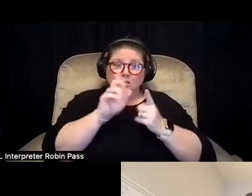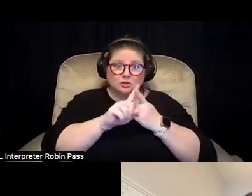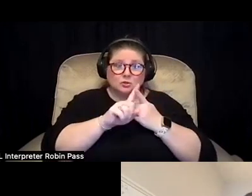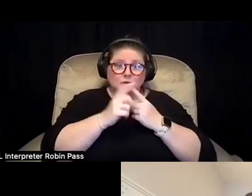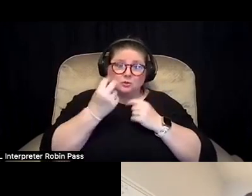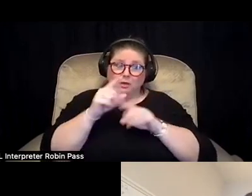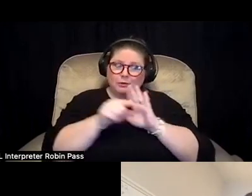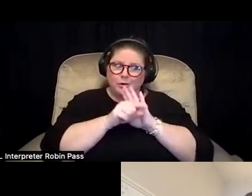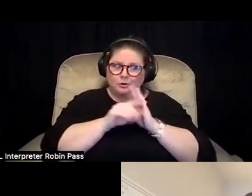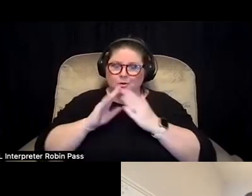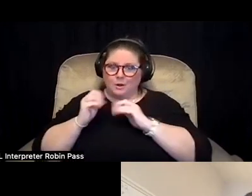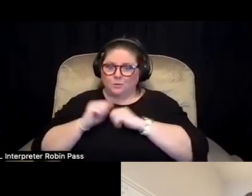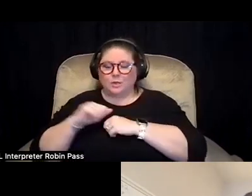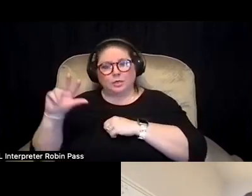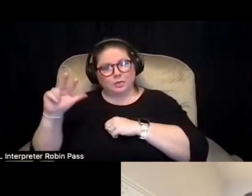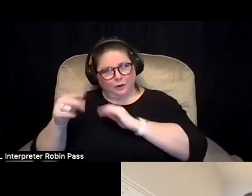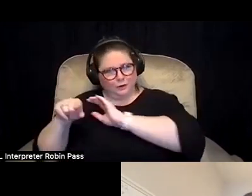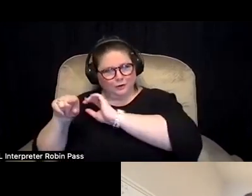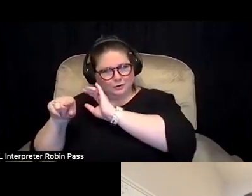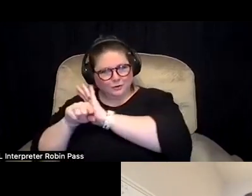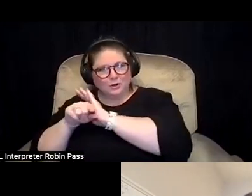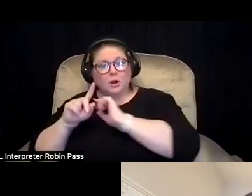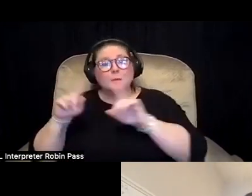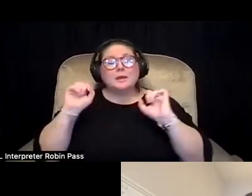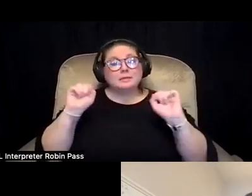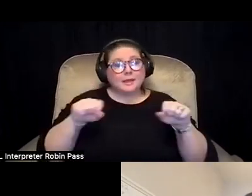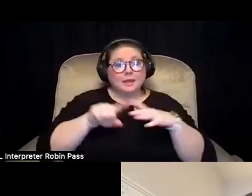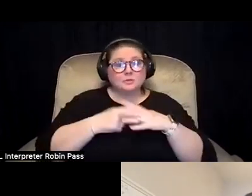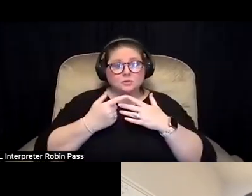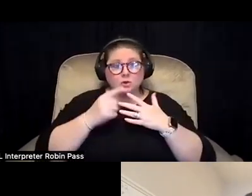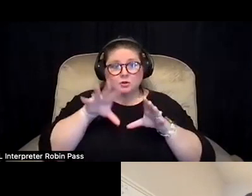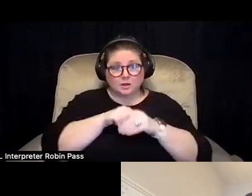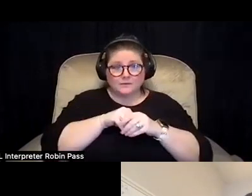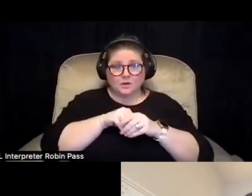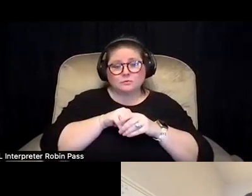a third grader but they can start to engage in these conversations and so finding ways